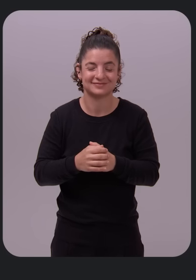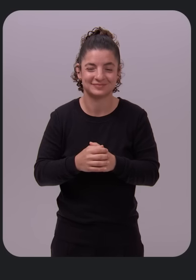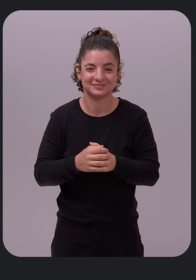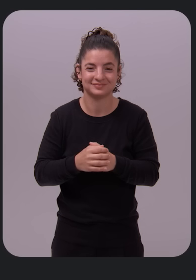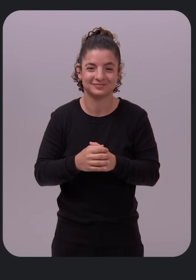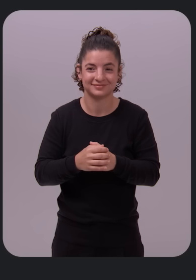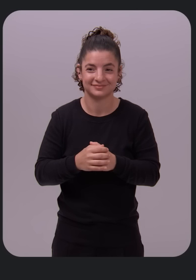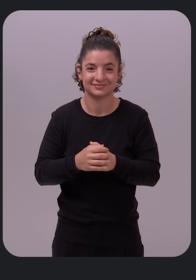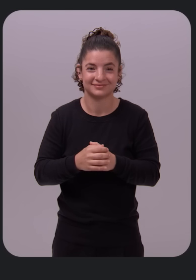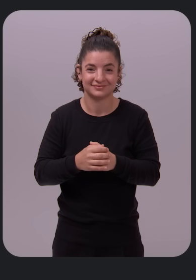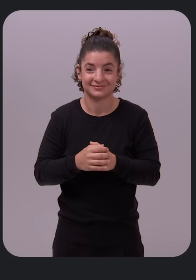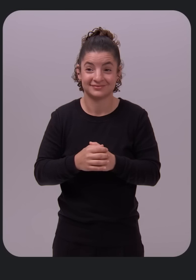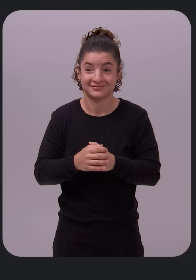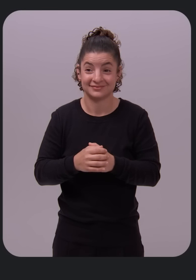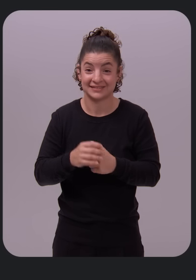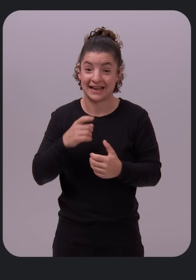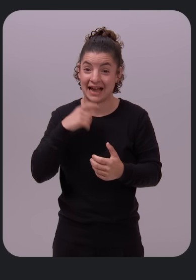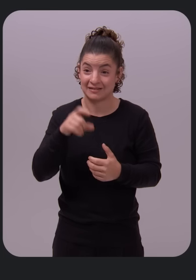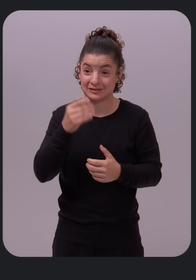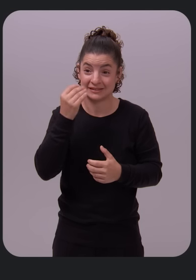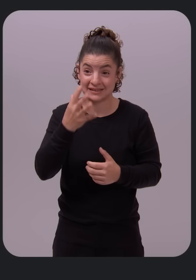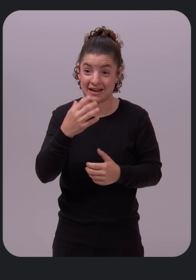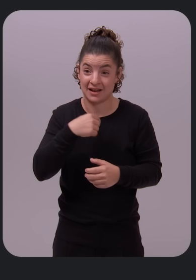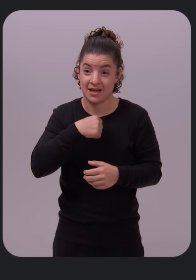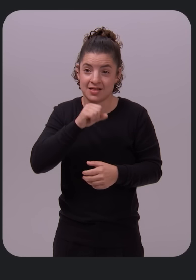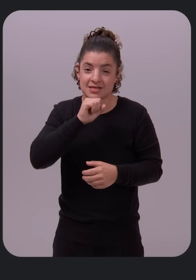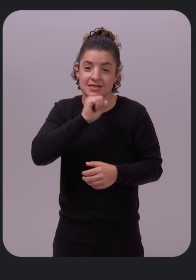I have to say, I love a live demo when it works.